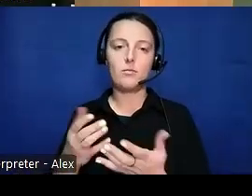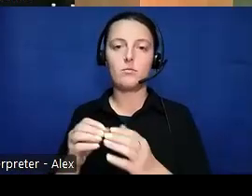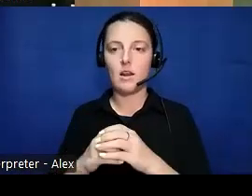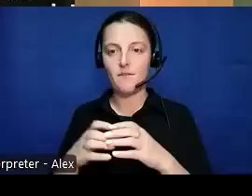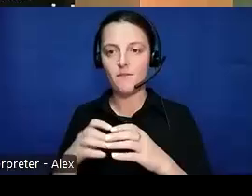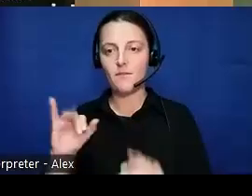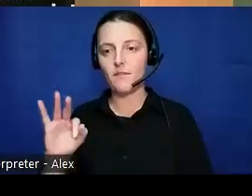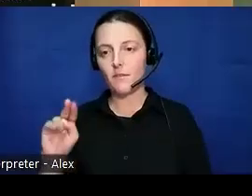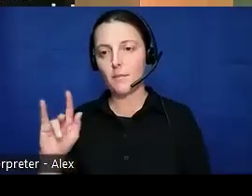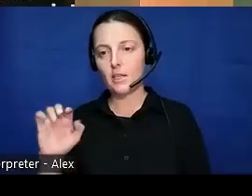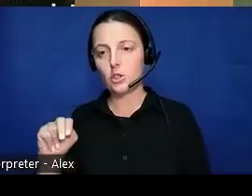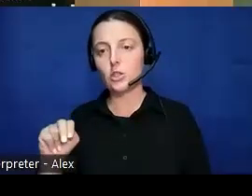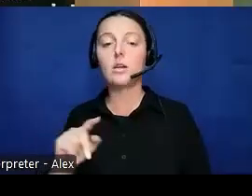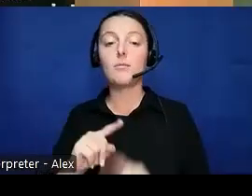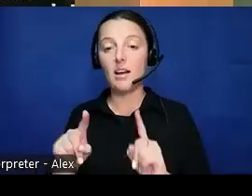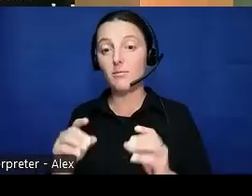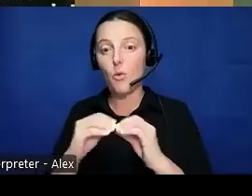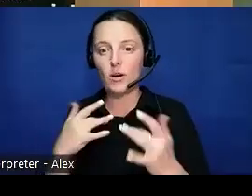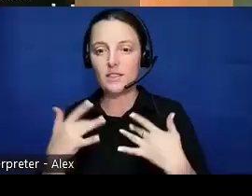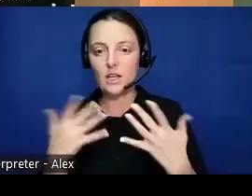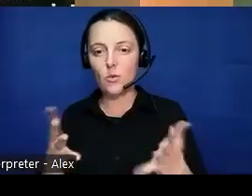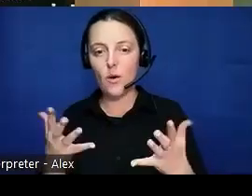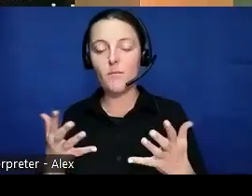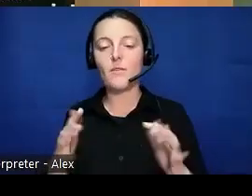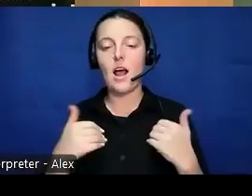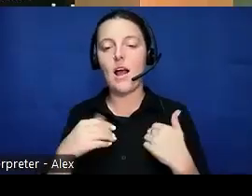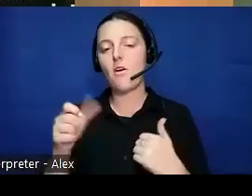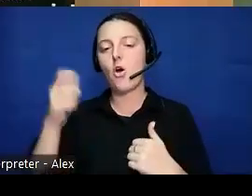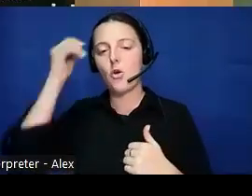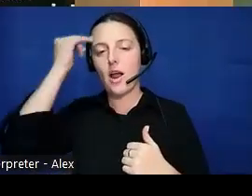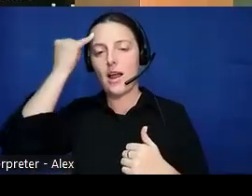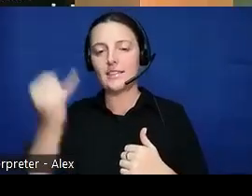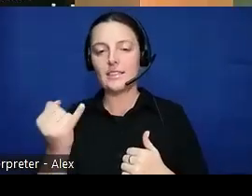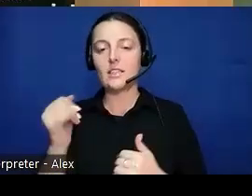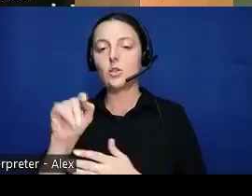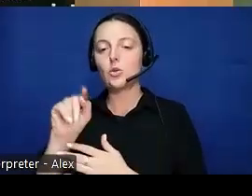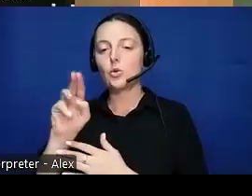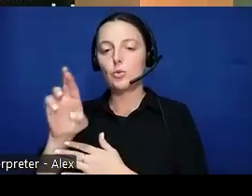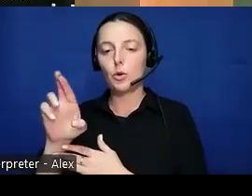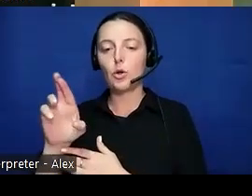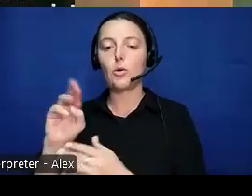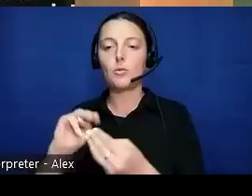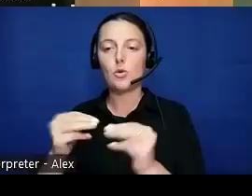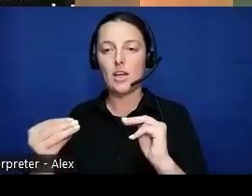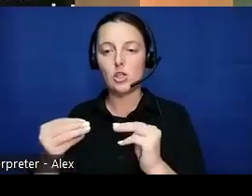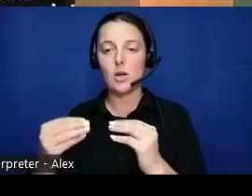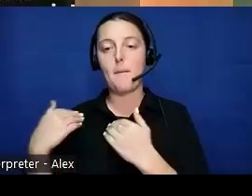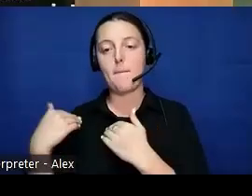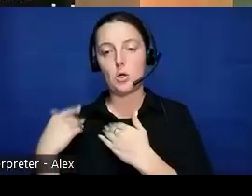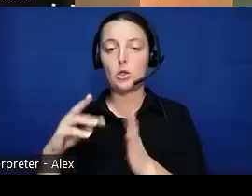idea of tumor mutation burden, which is frankly just how many mutations are in the cancer itself.